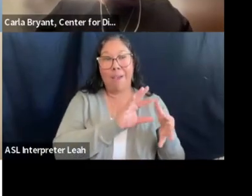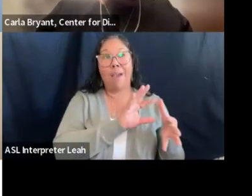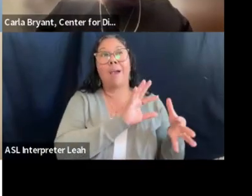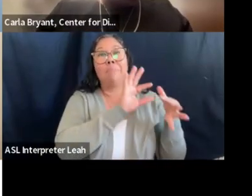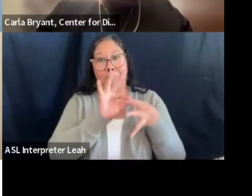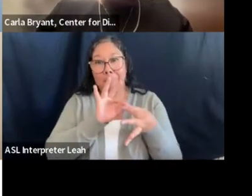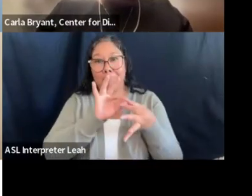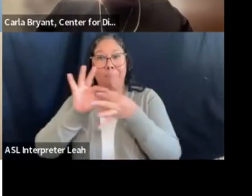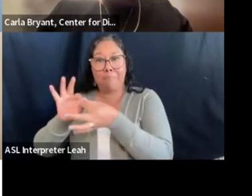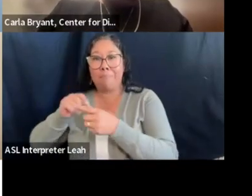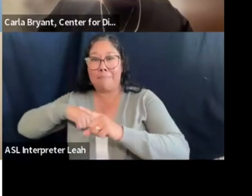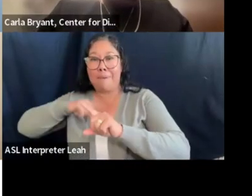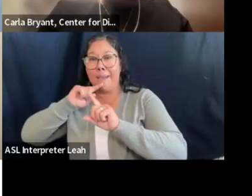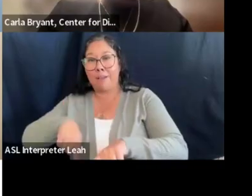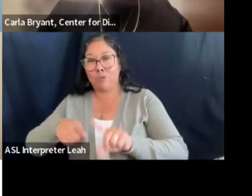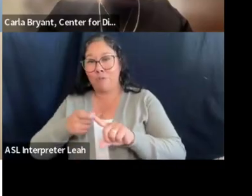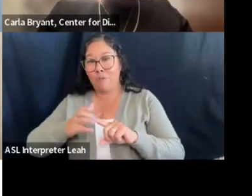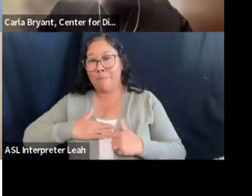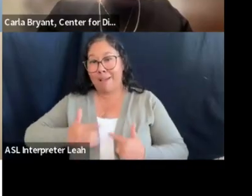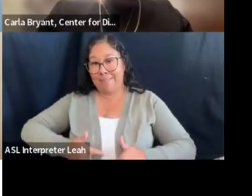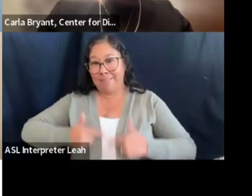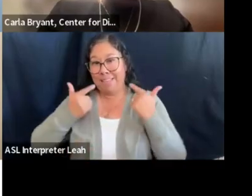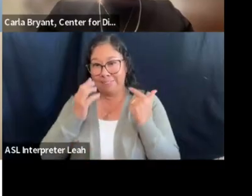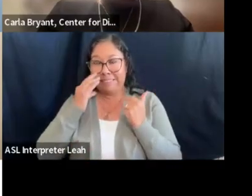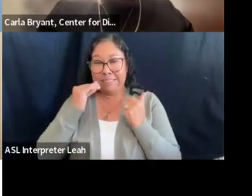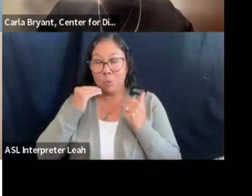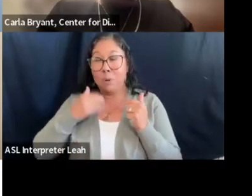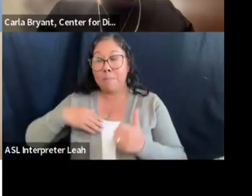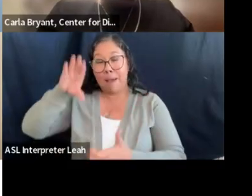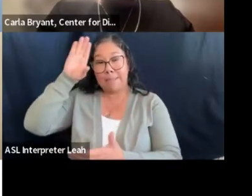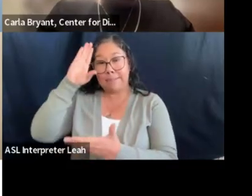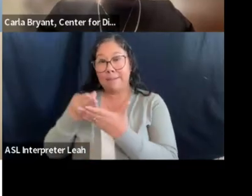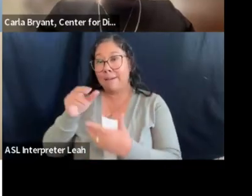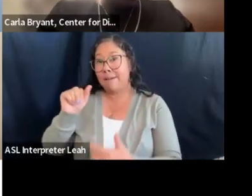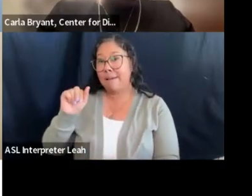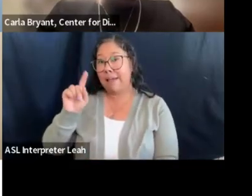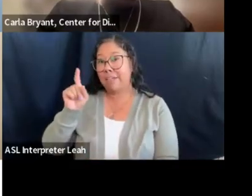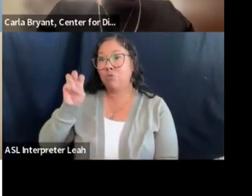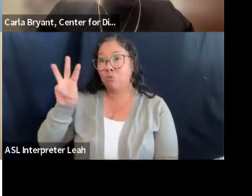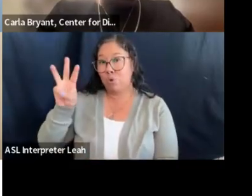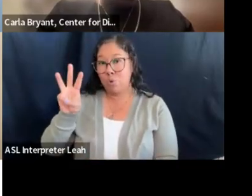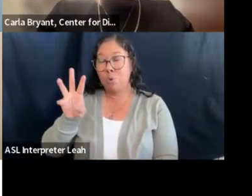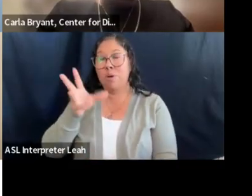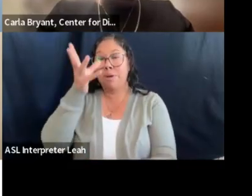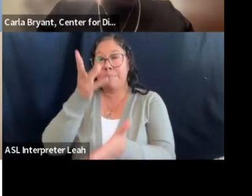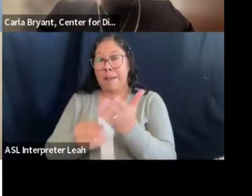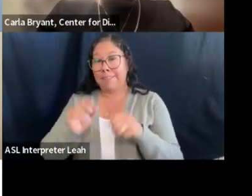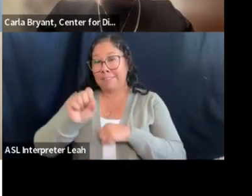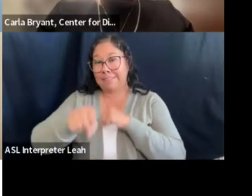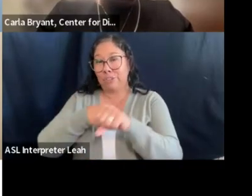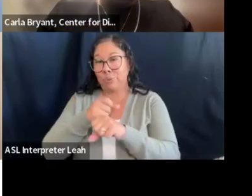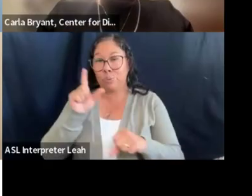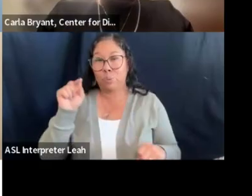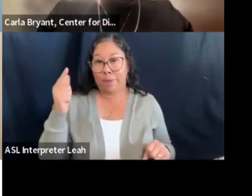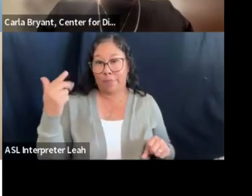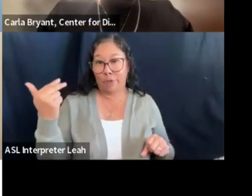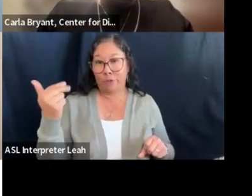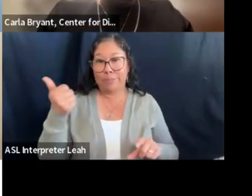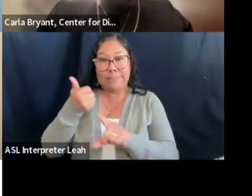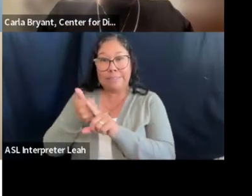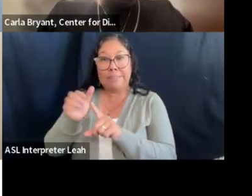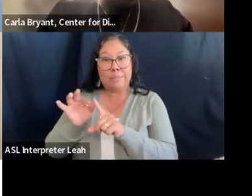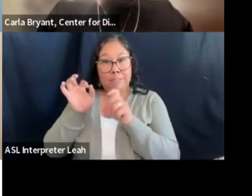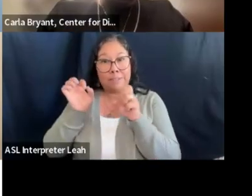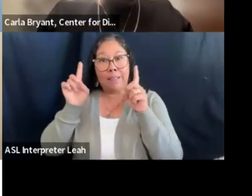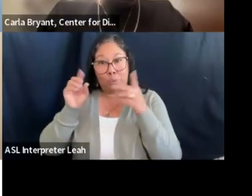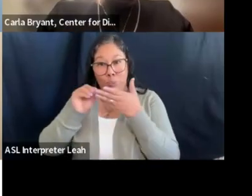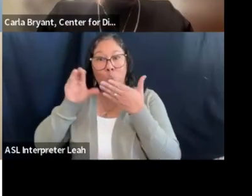my lived experience. Um my son Andrew who died in 2013 was a special education student who was